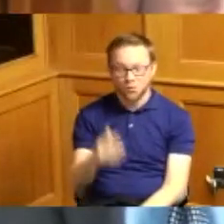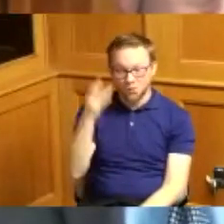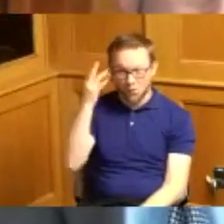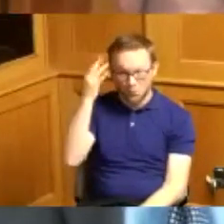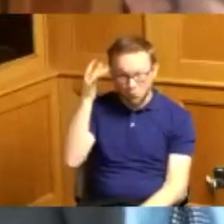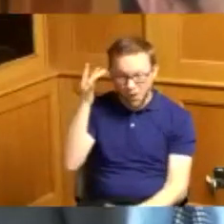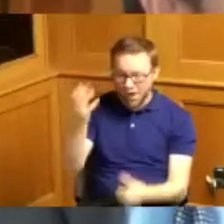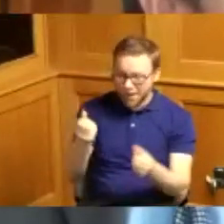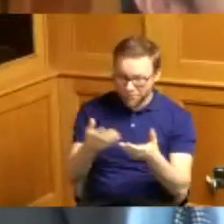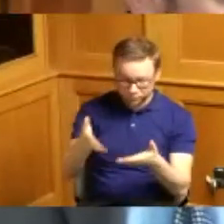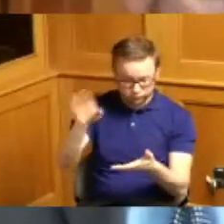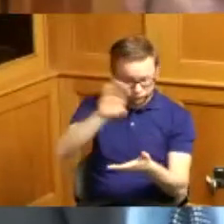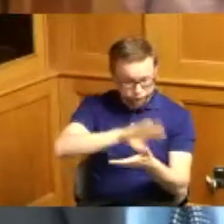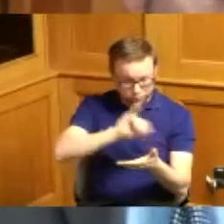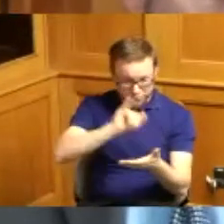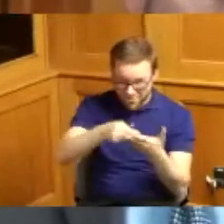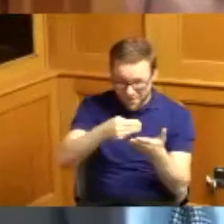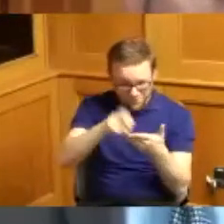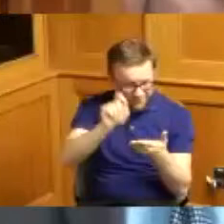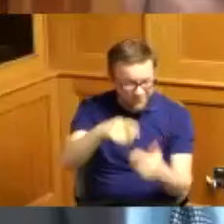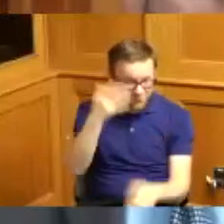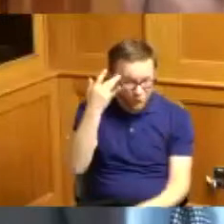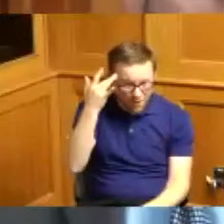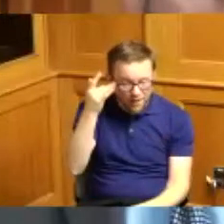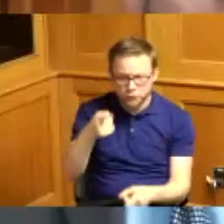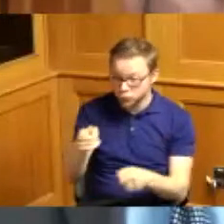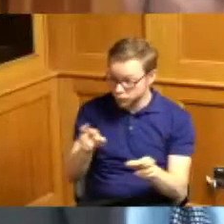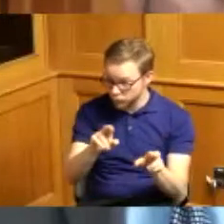needed to accomplish that so I don't know if you're prepared today to talk to it or if you